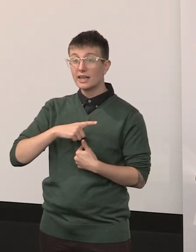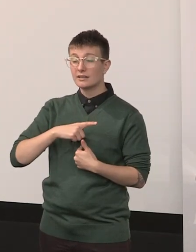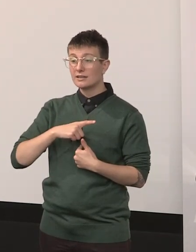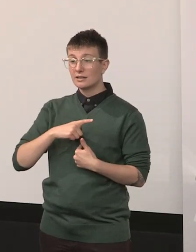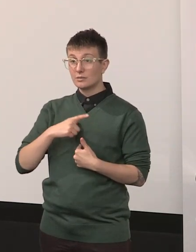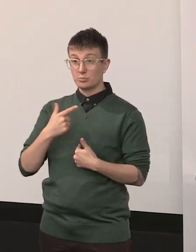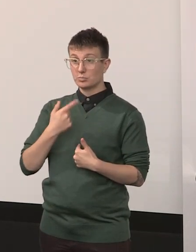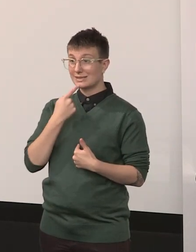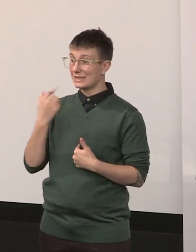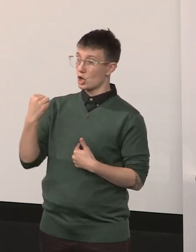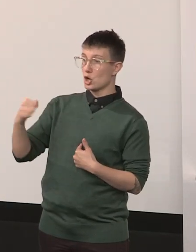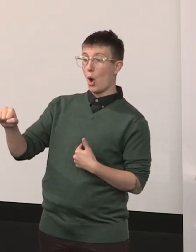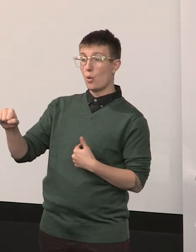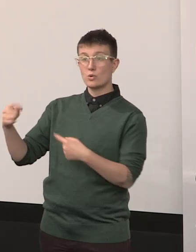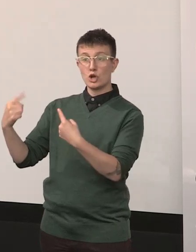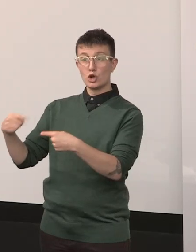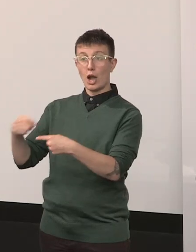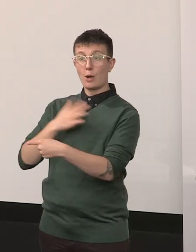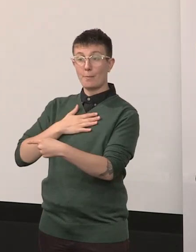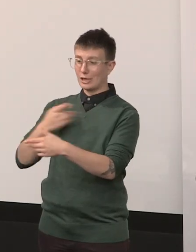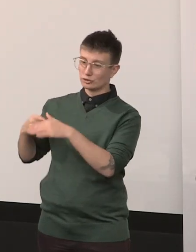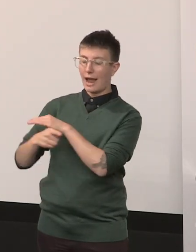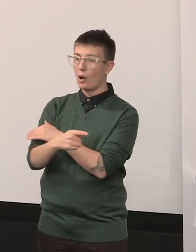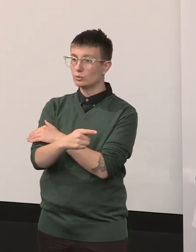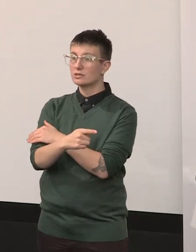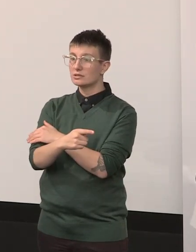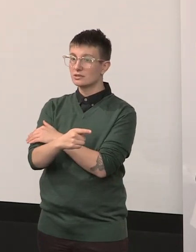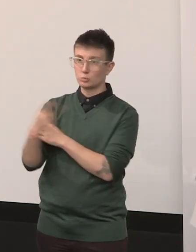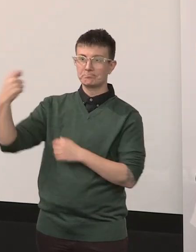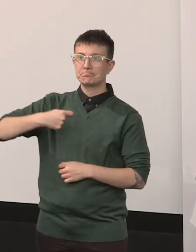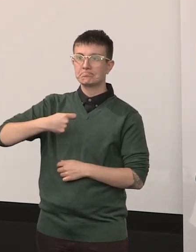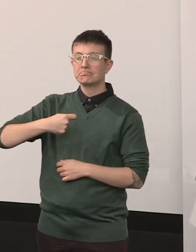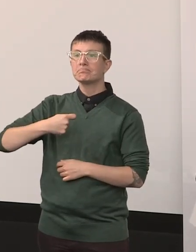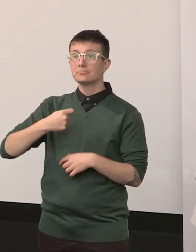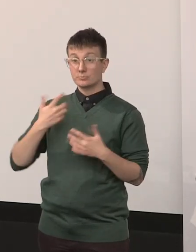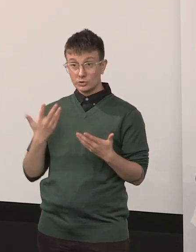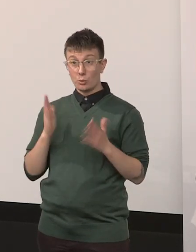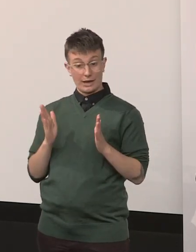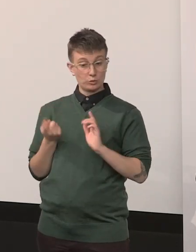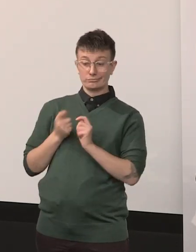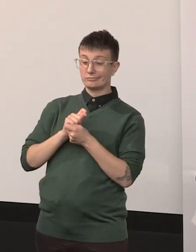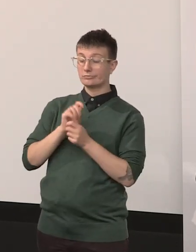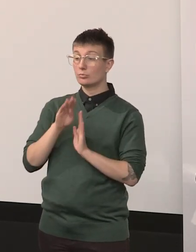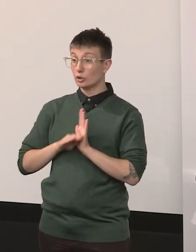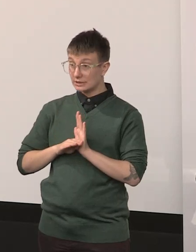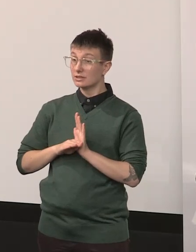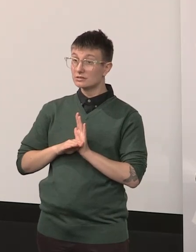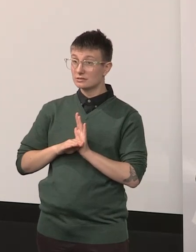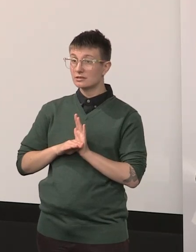indeed, I have been taken to court because of one case where we wouldn't let someone out on compassionate leave. We